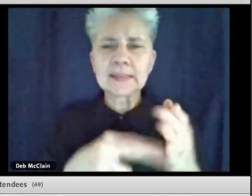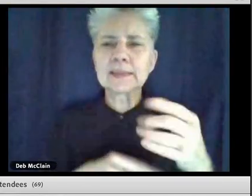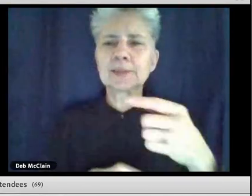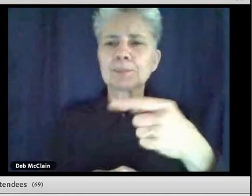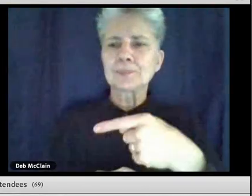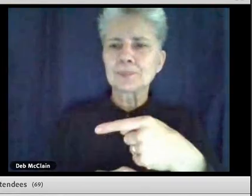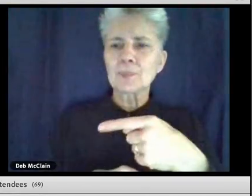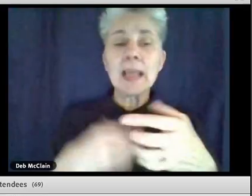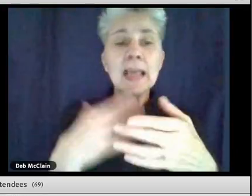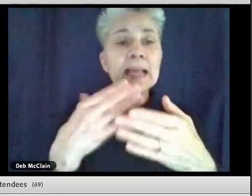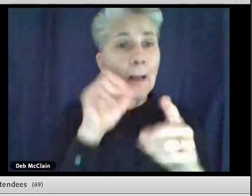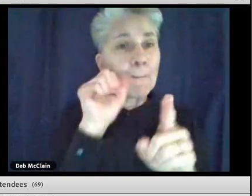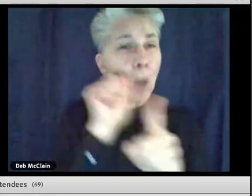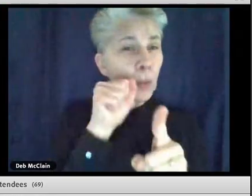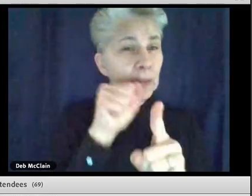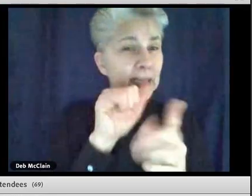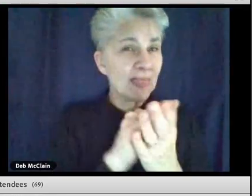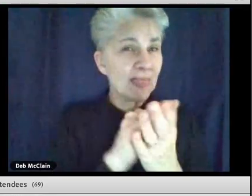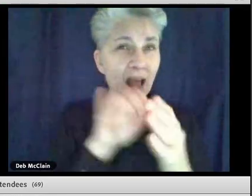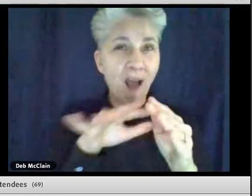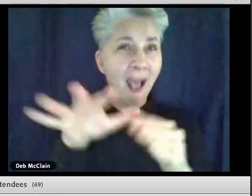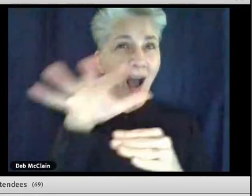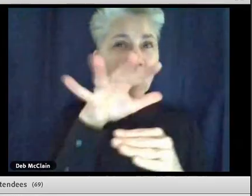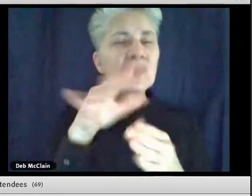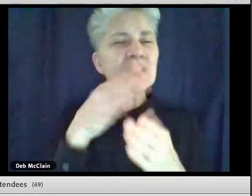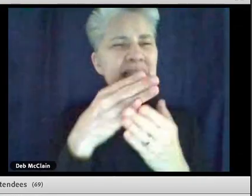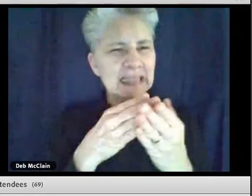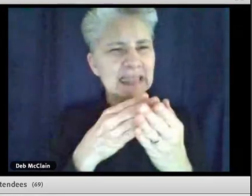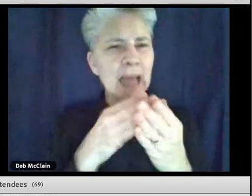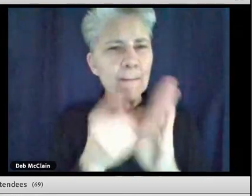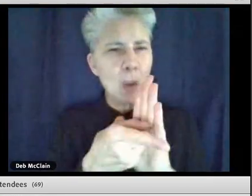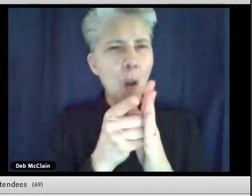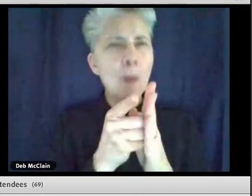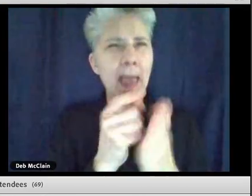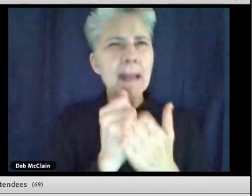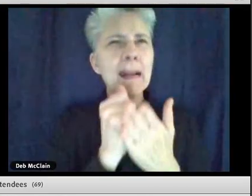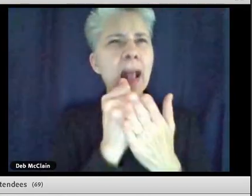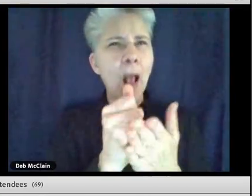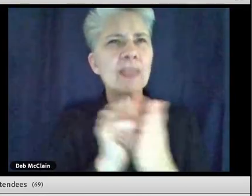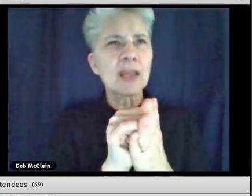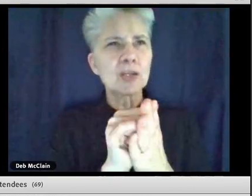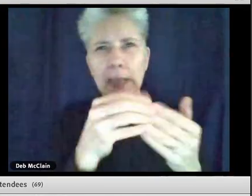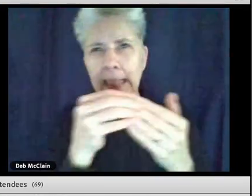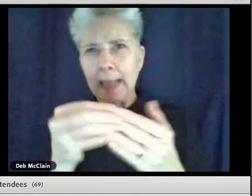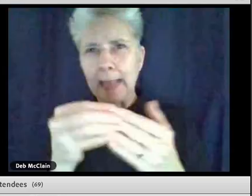What are some of the hoaxes that exist? There is some automated help that you can point your patrons to.